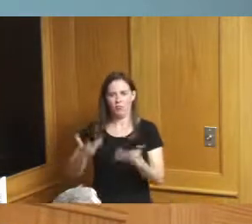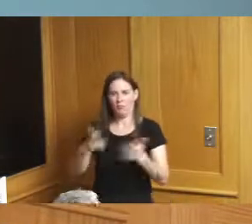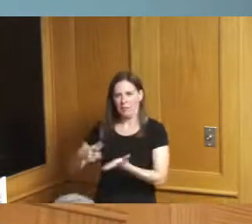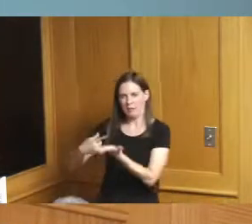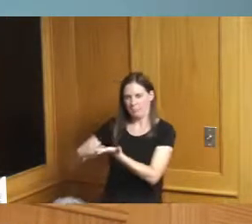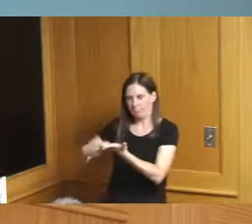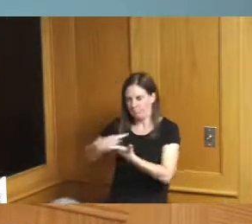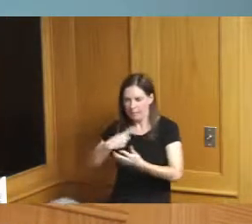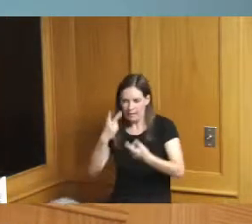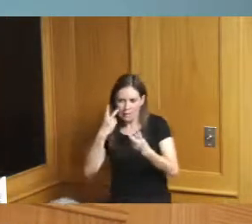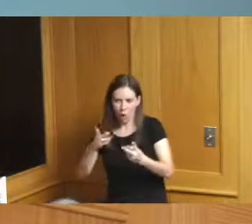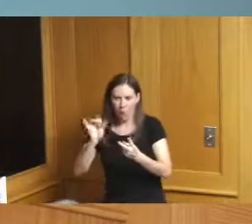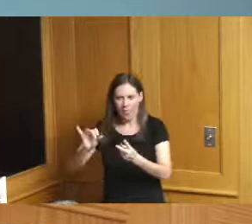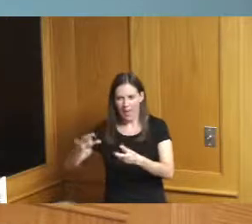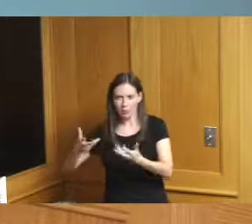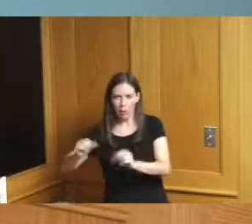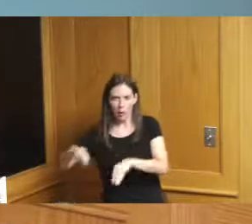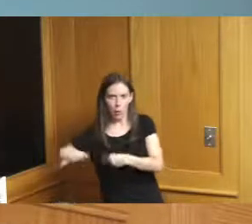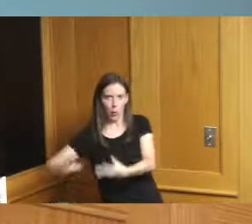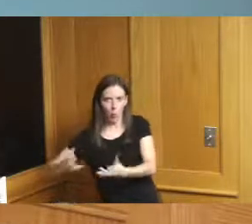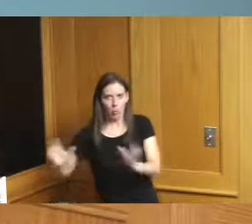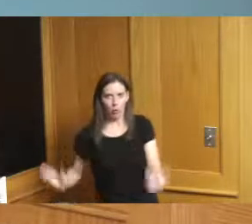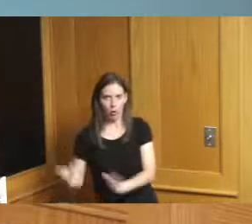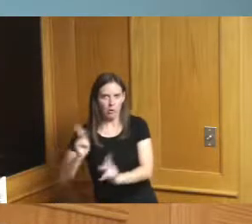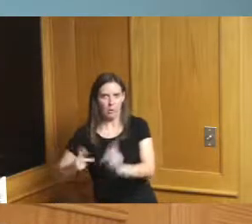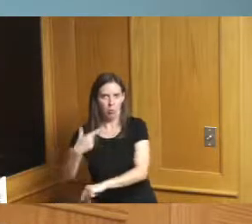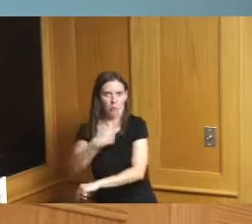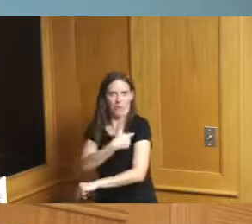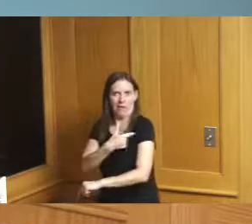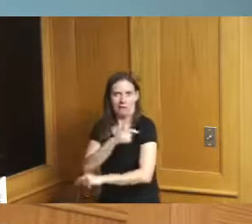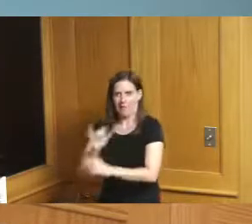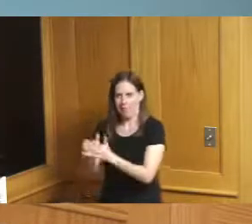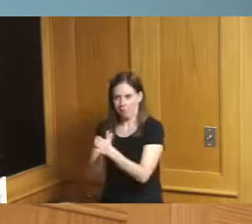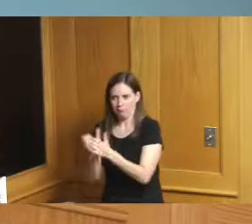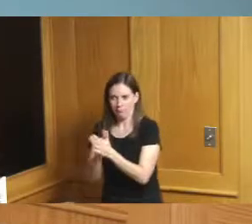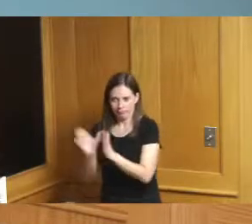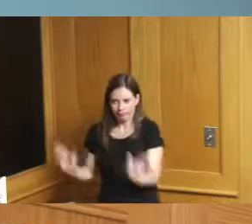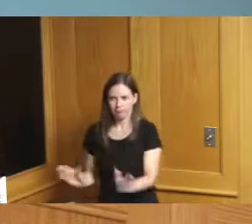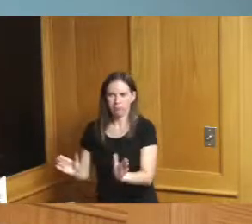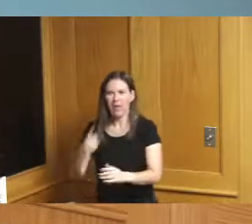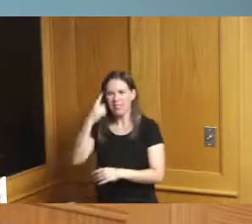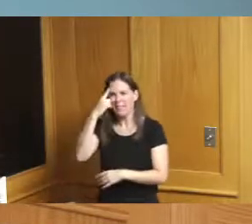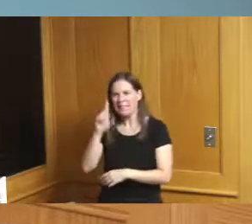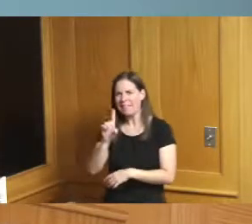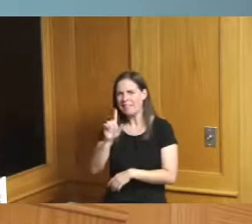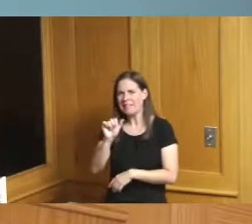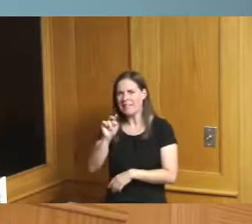and uh i think Isem his name is last name is Danny Isem i think it is uh Commissioner